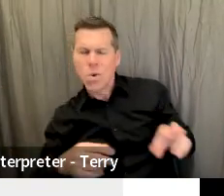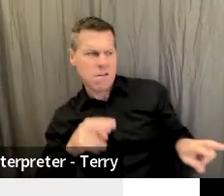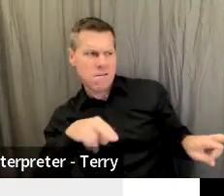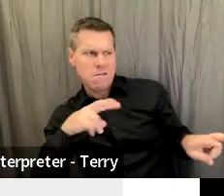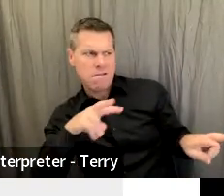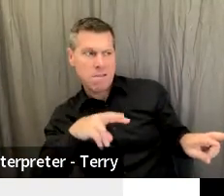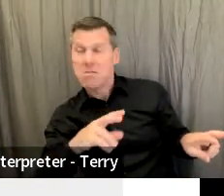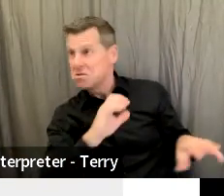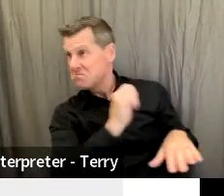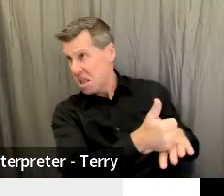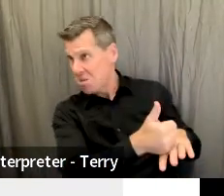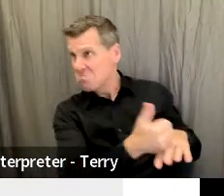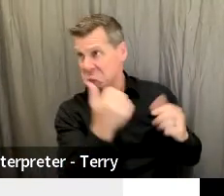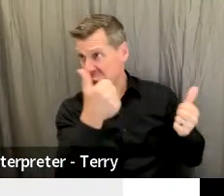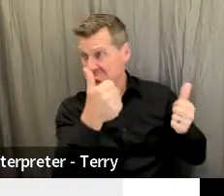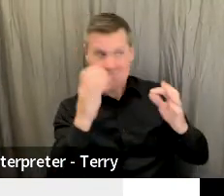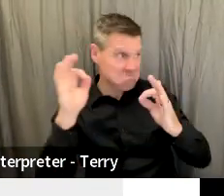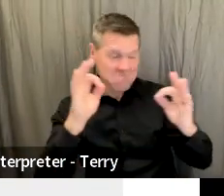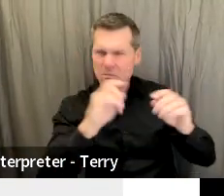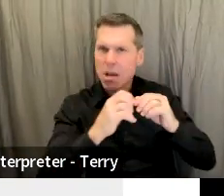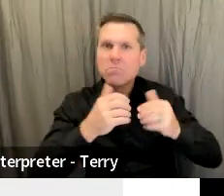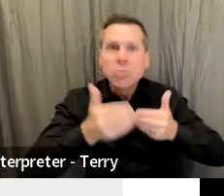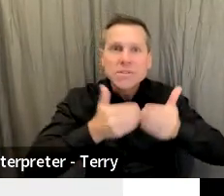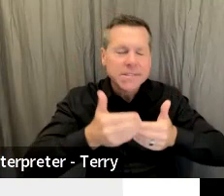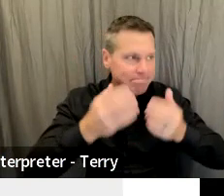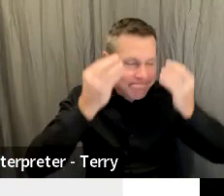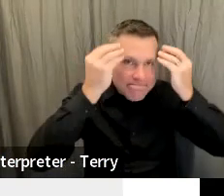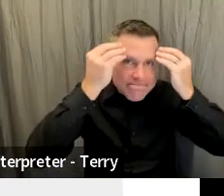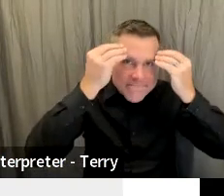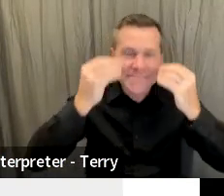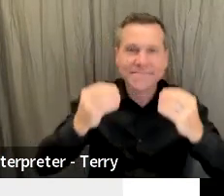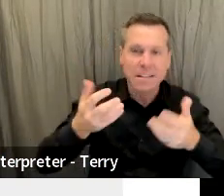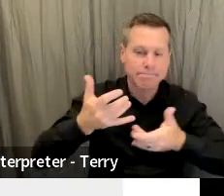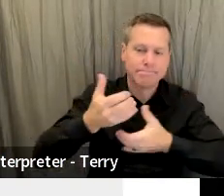And so that reminded me of something that I that I set up at the top, which was,